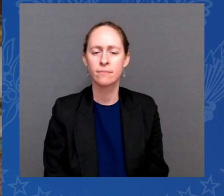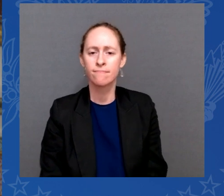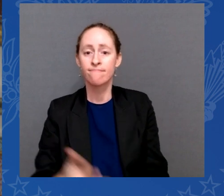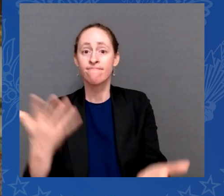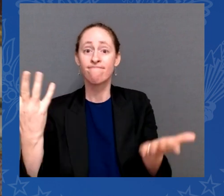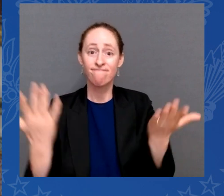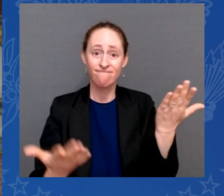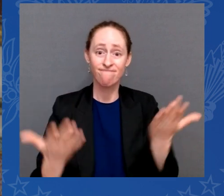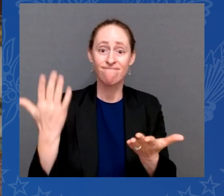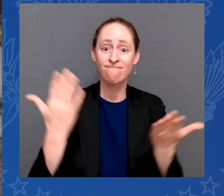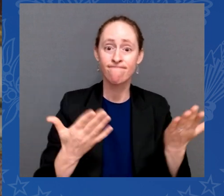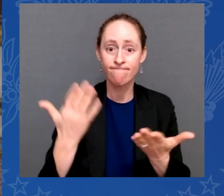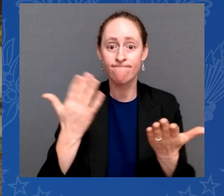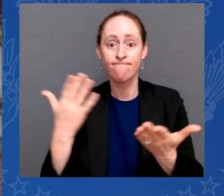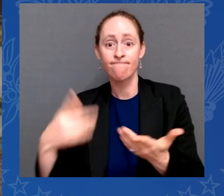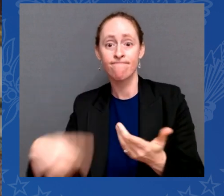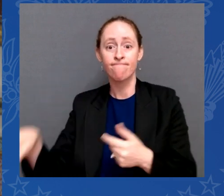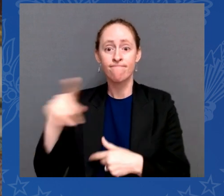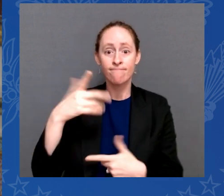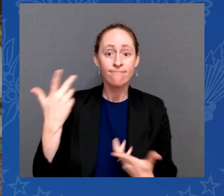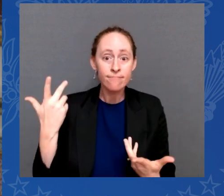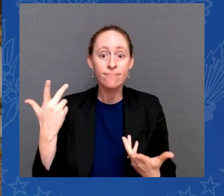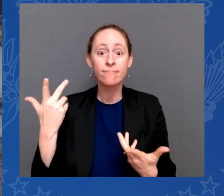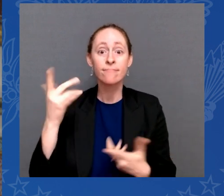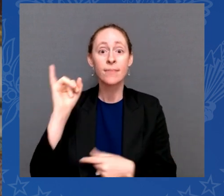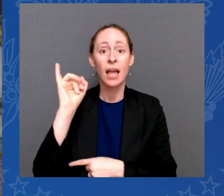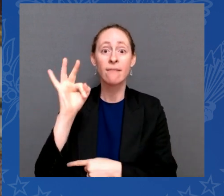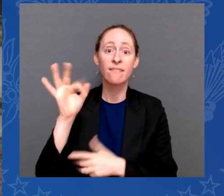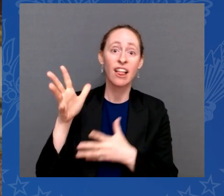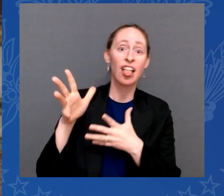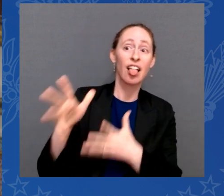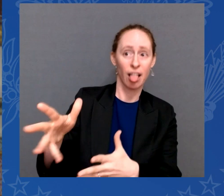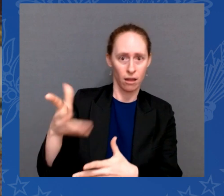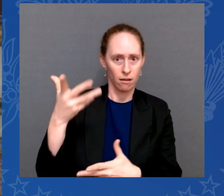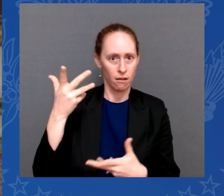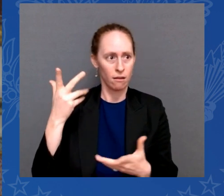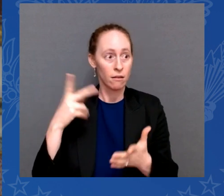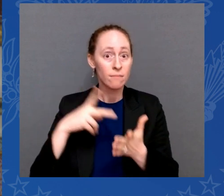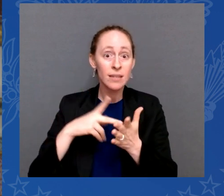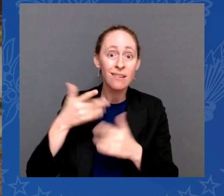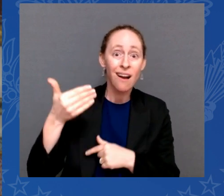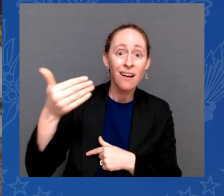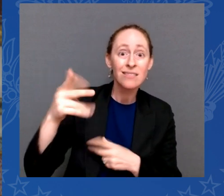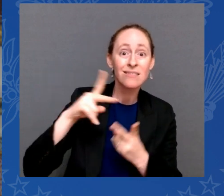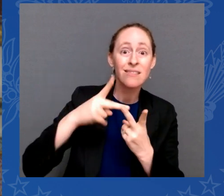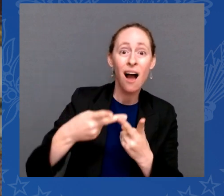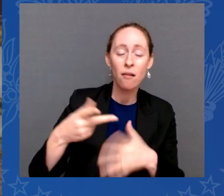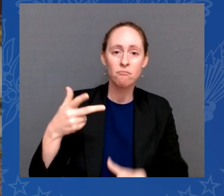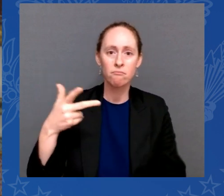I want to thank Attorney General Garland for this week. Taking action to enforce EMTALA